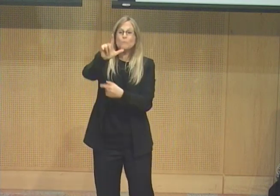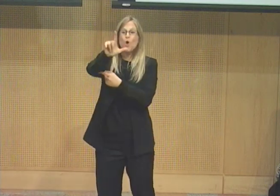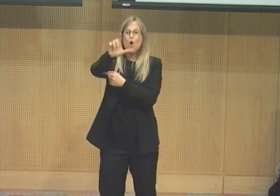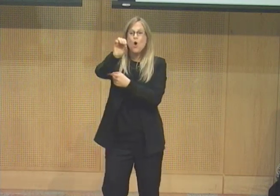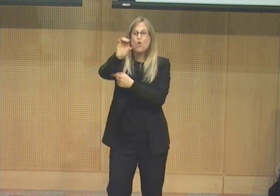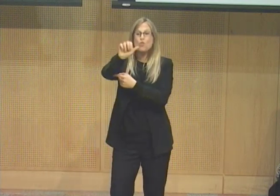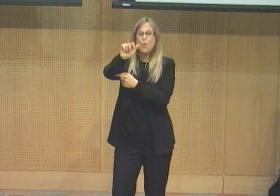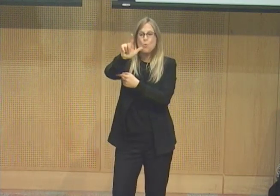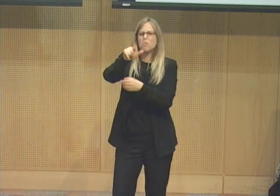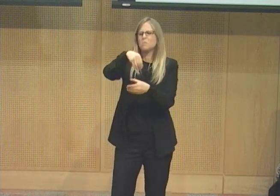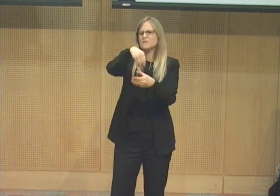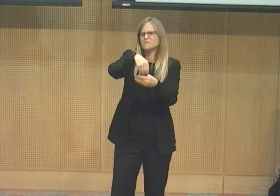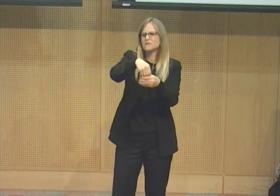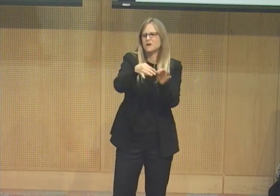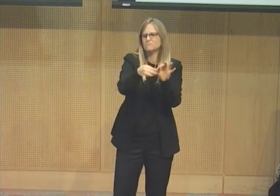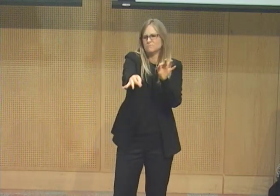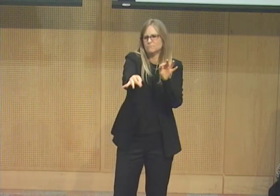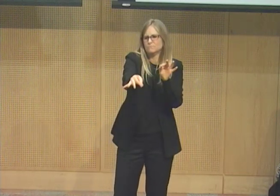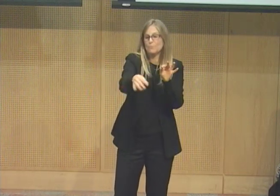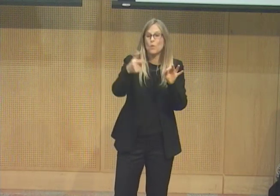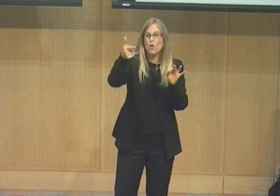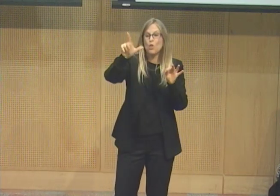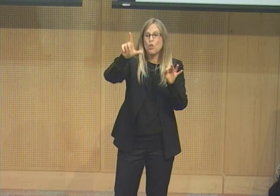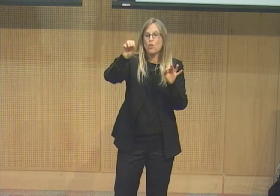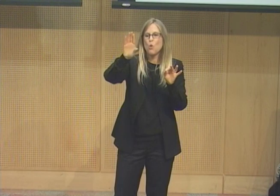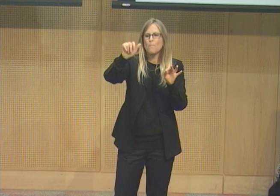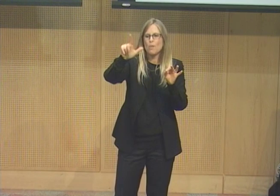will give us a constructed message.